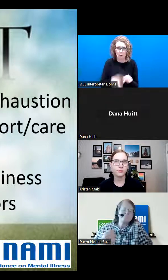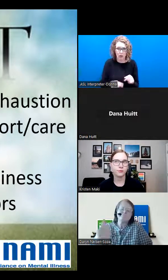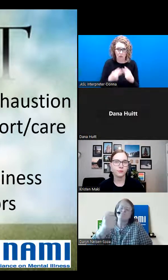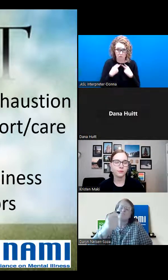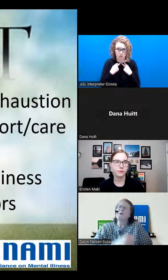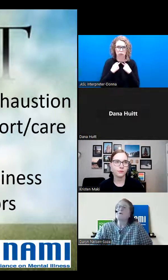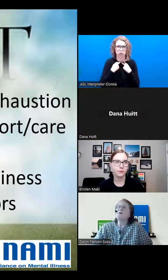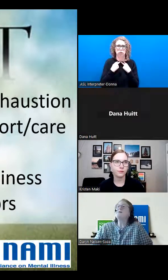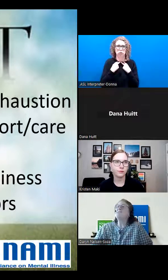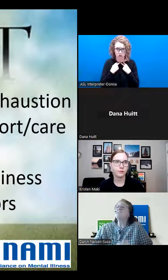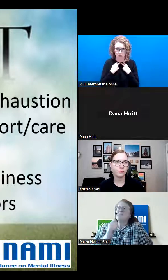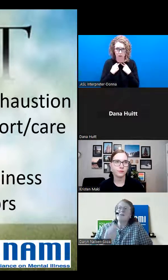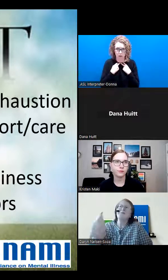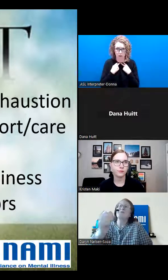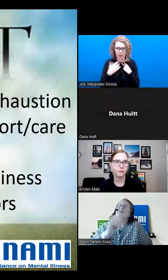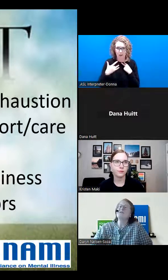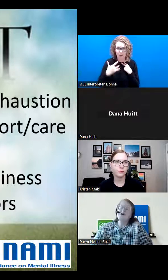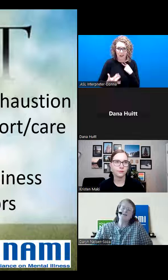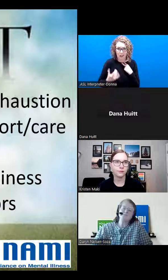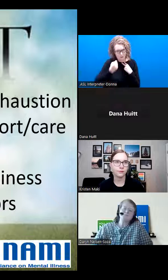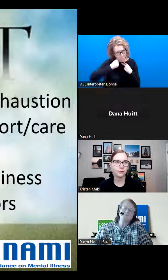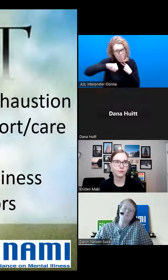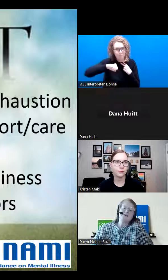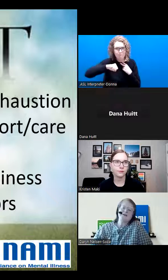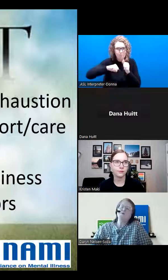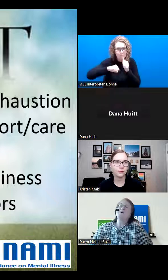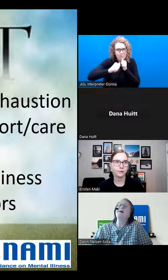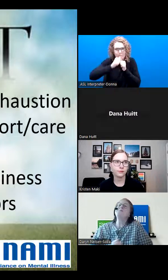to provide the right service at the right time for what that caregiver need